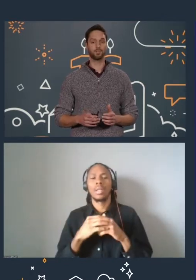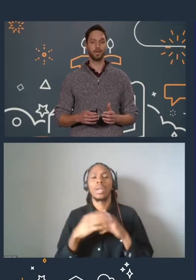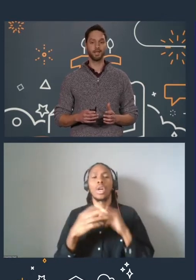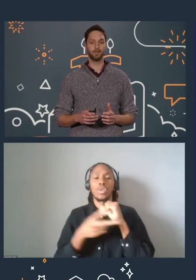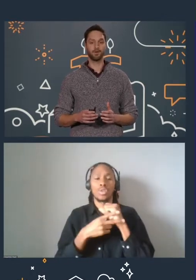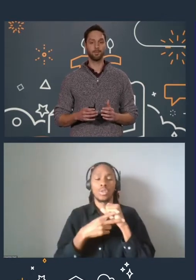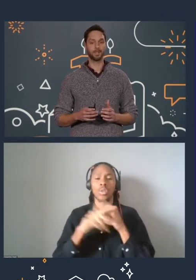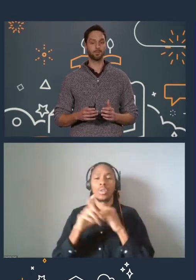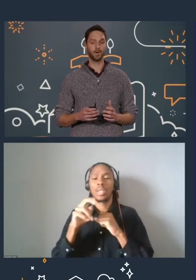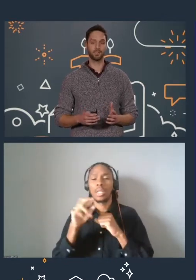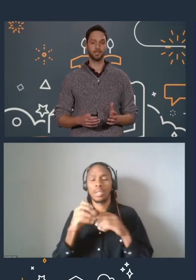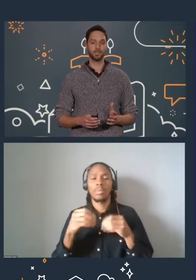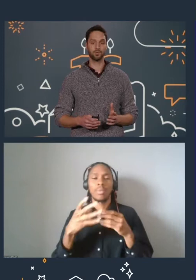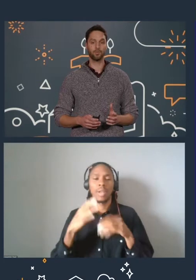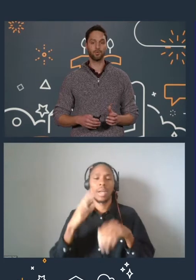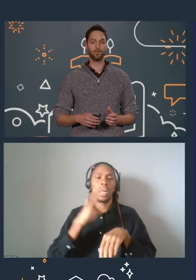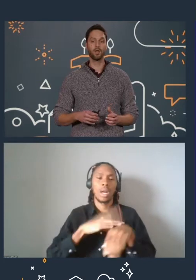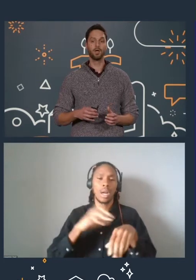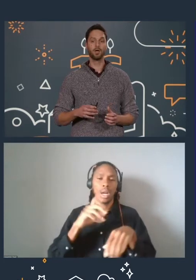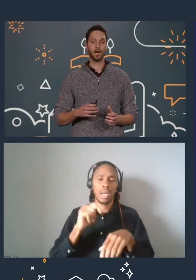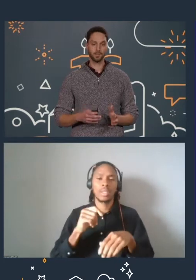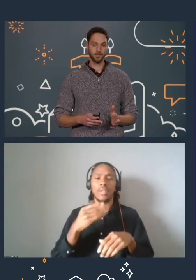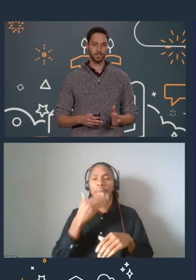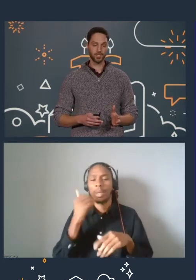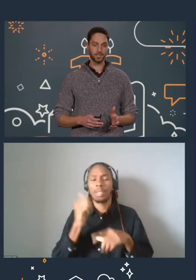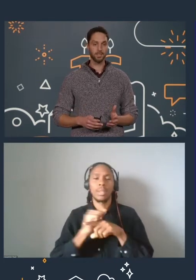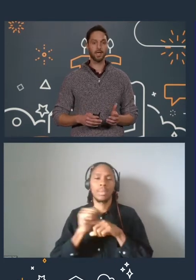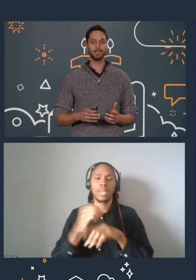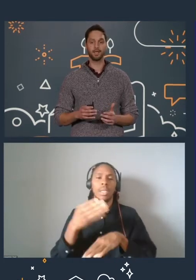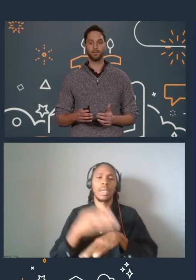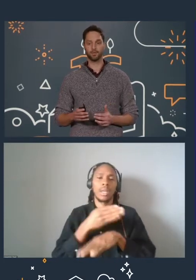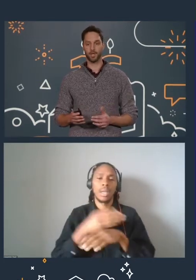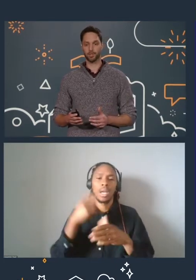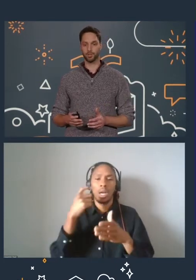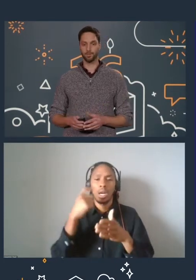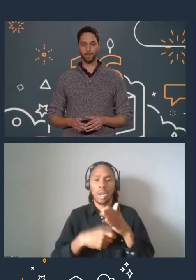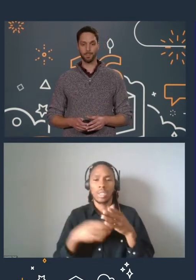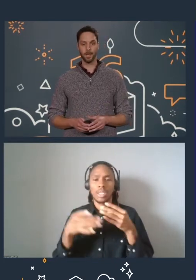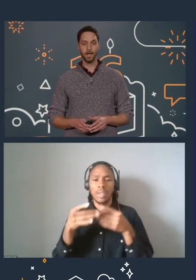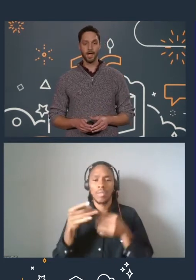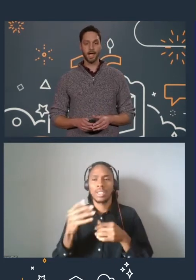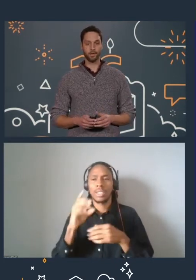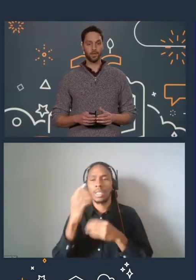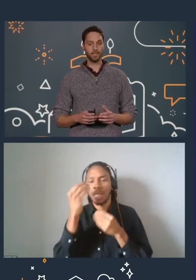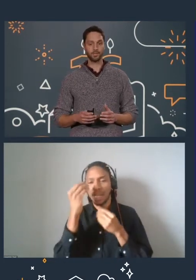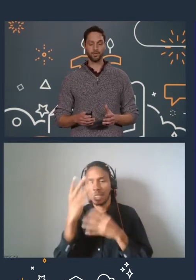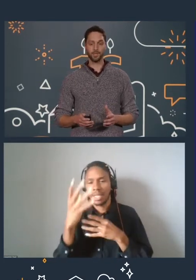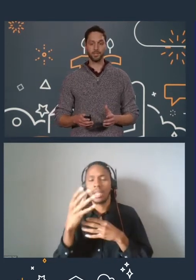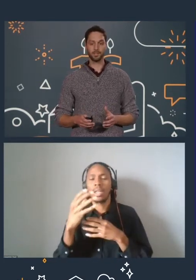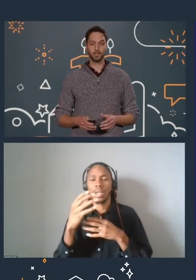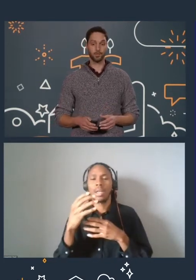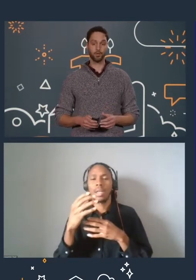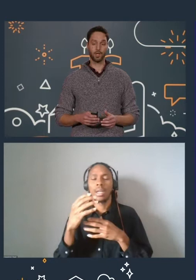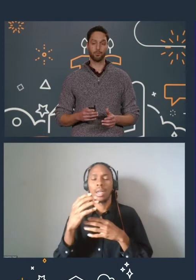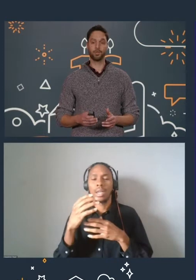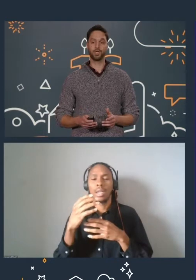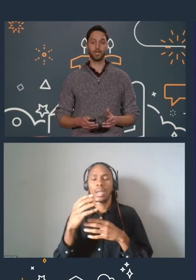to identify best practices to improve cost efficiency and data protection. And our latest release that you're gonna appreciate